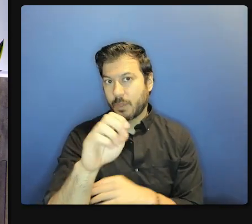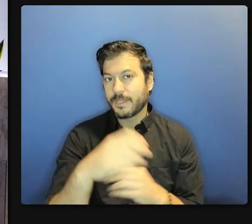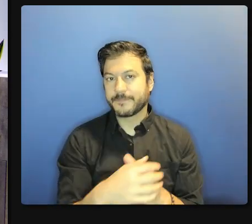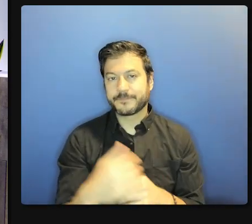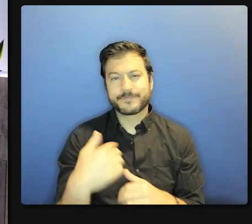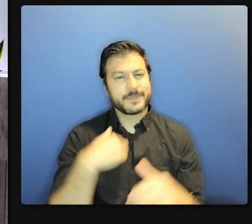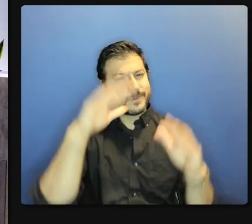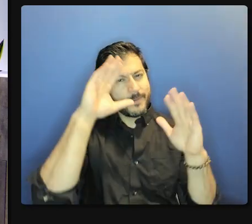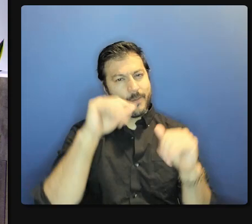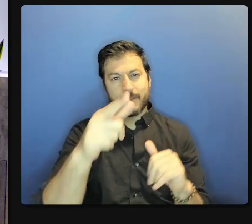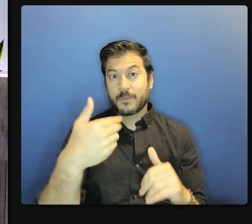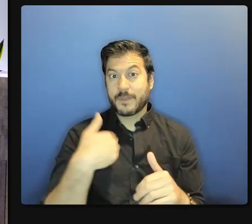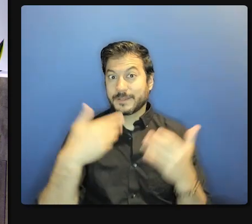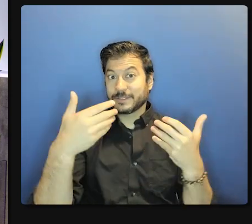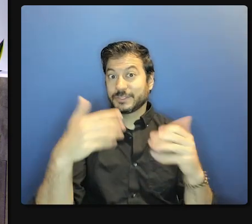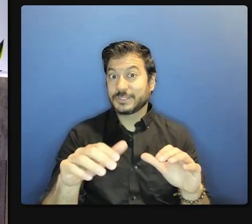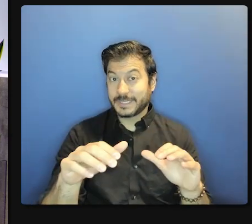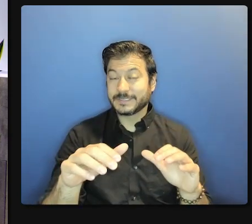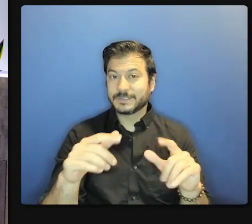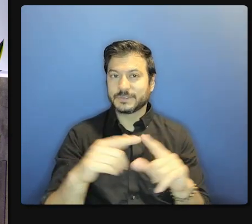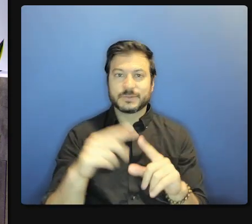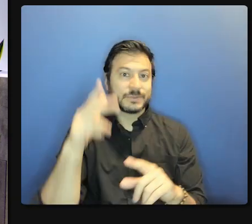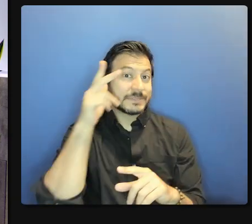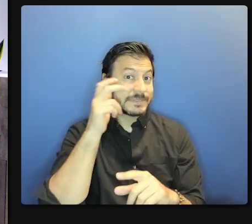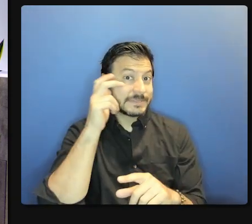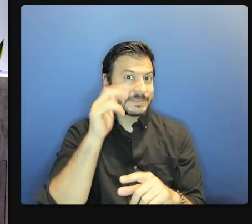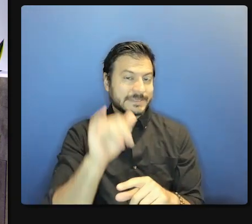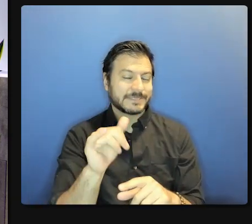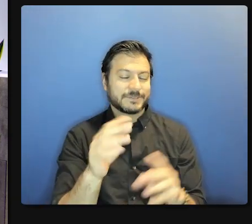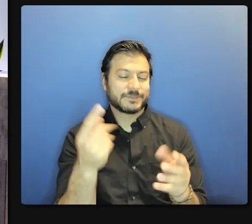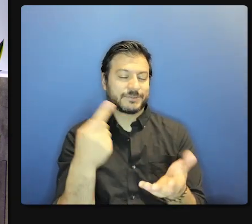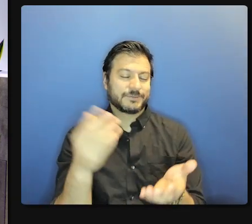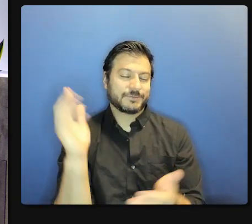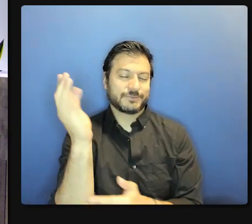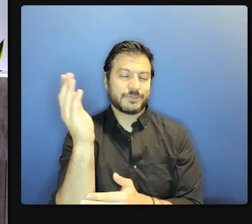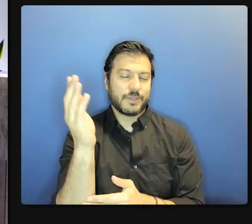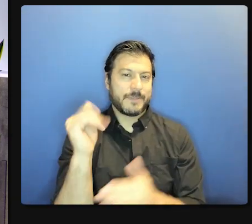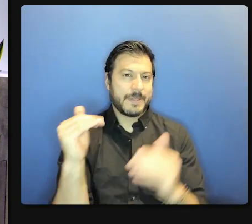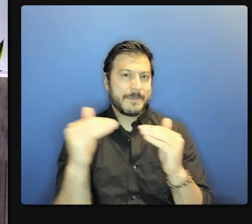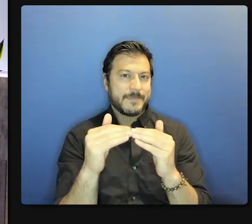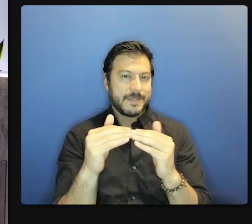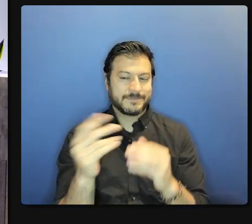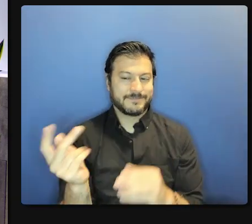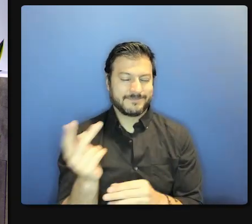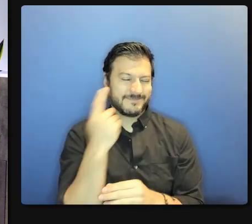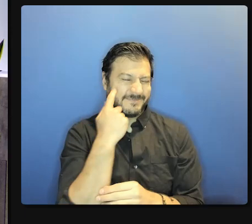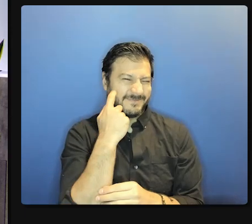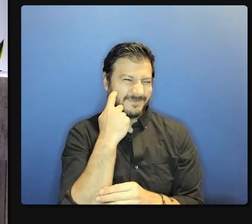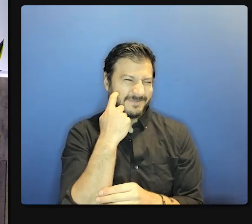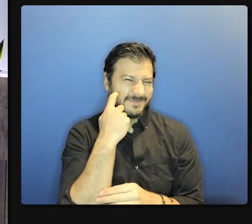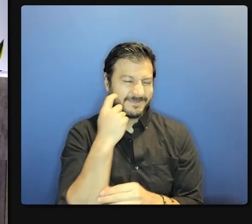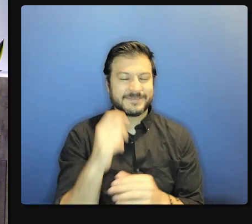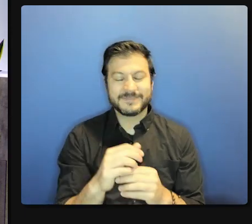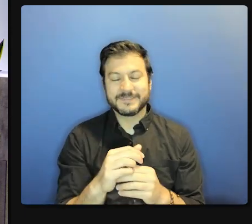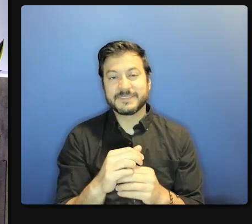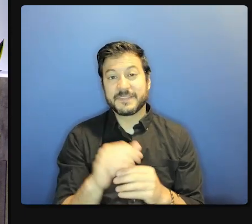We do hope you've had a chance to listen to the talk given by our peers Gus Apostol and Sean Parkas